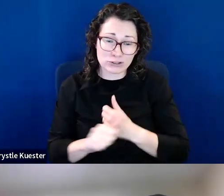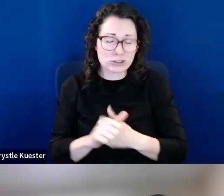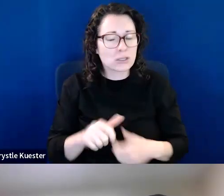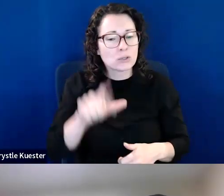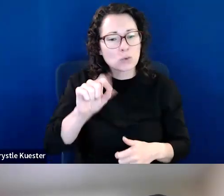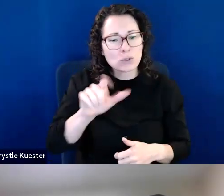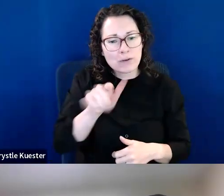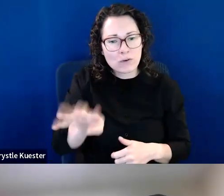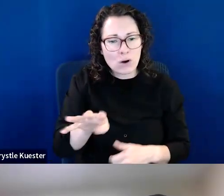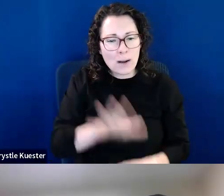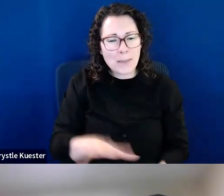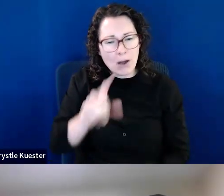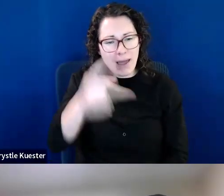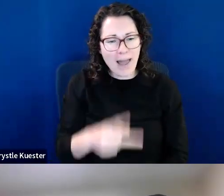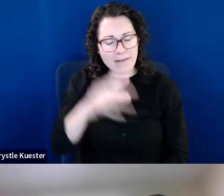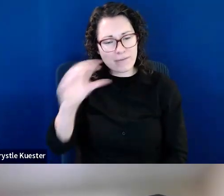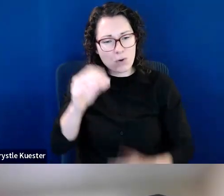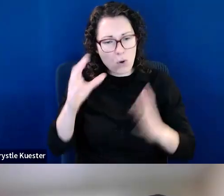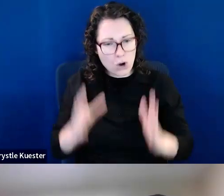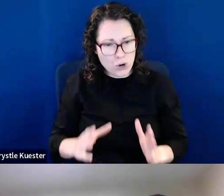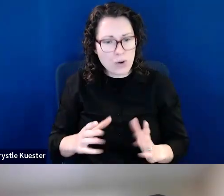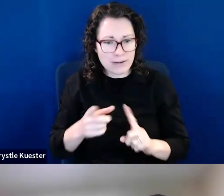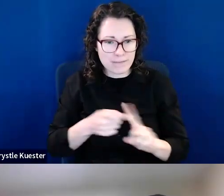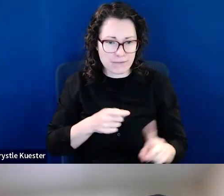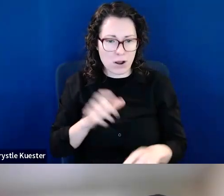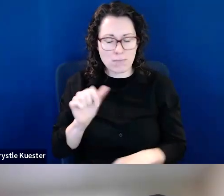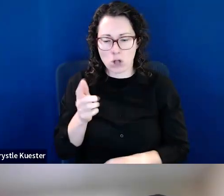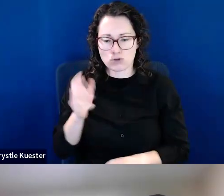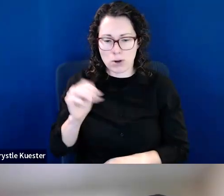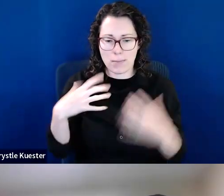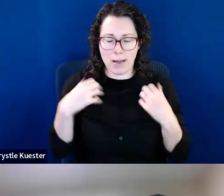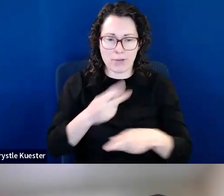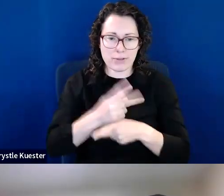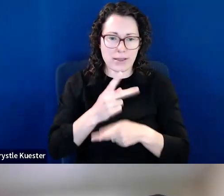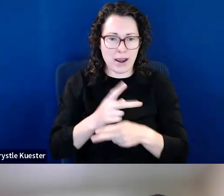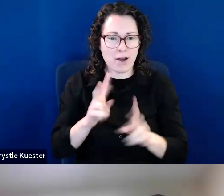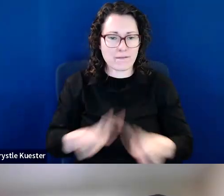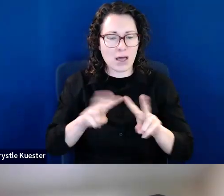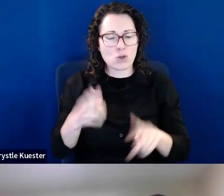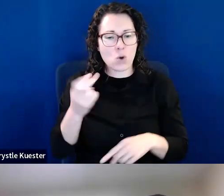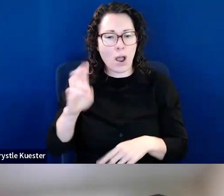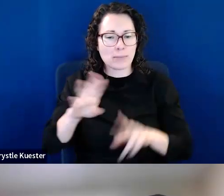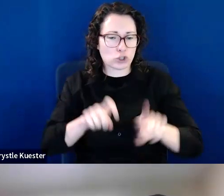roughly half of the Oregonians from the Altterum Healthcare Value Hubs uh survey reported being